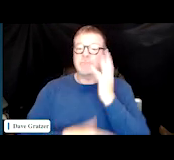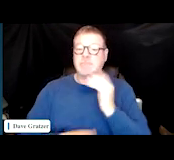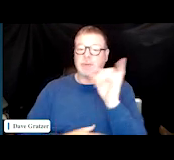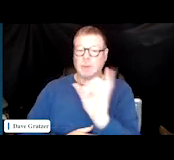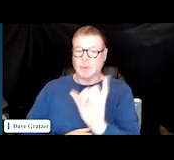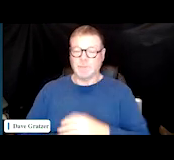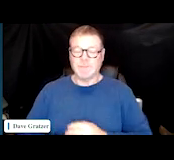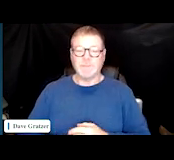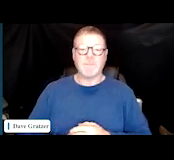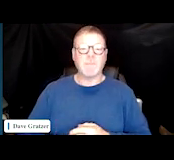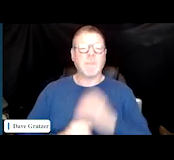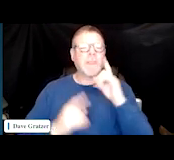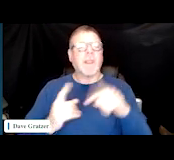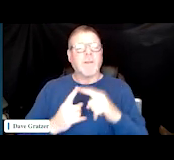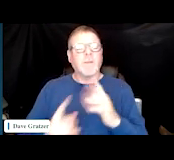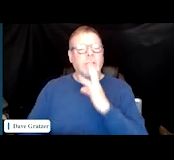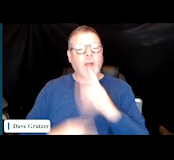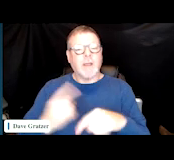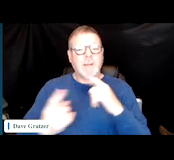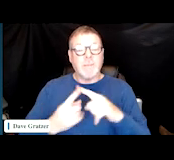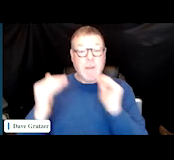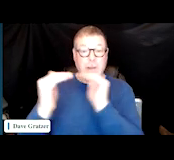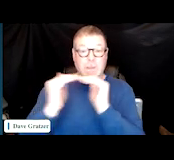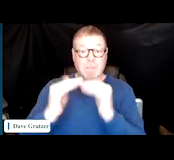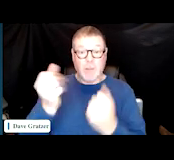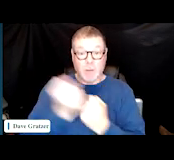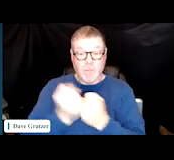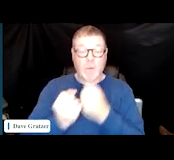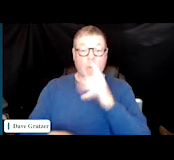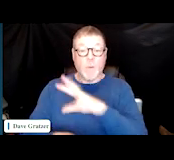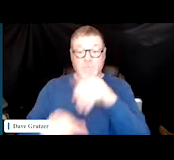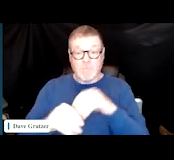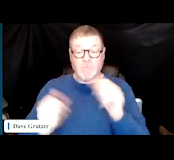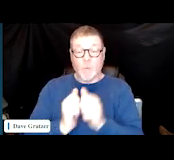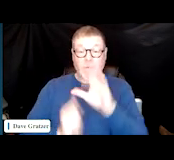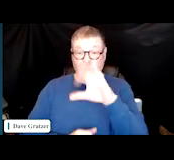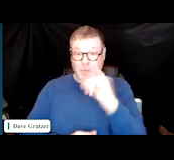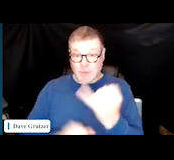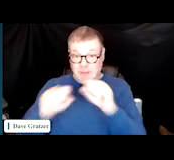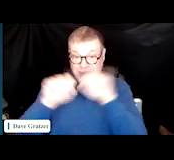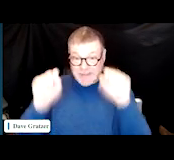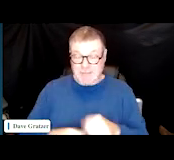Now, when we're talking about people who provide peer support to people who are involved in the criminal legal system or in settings,